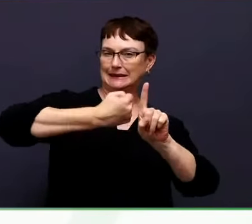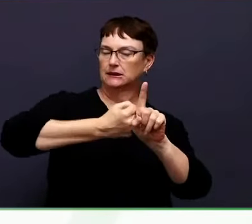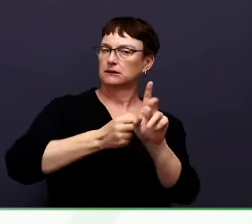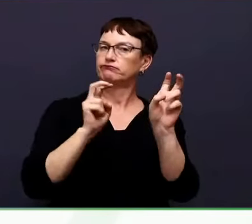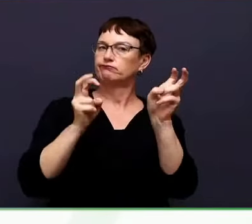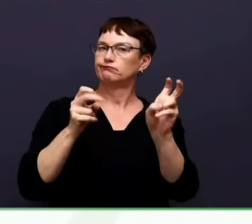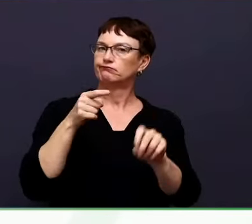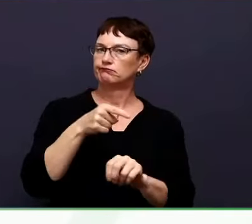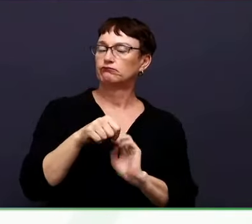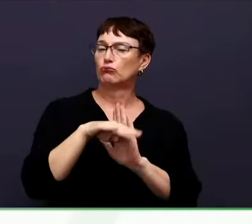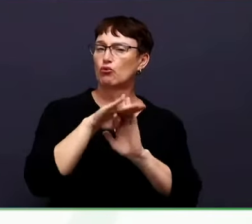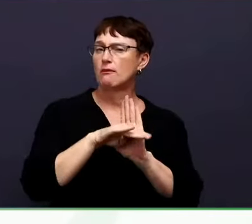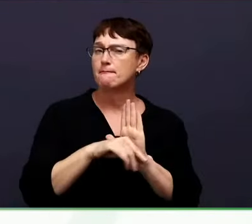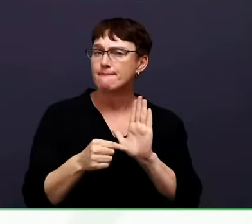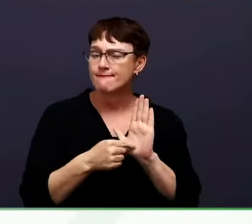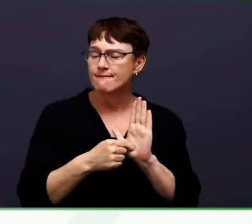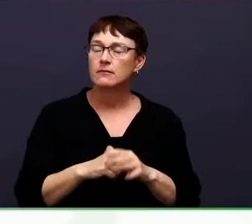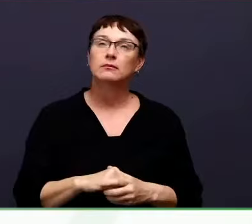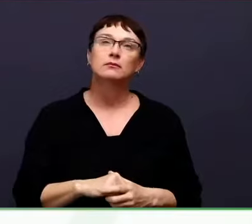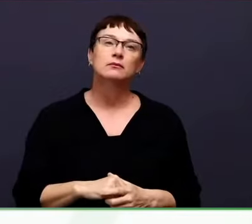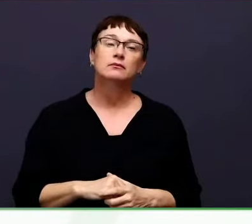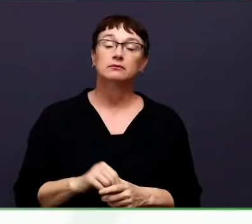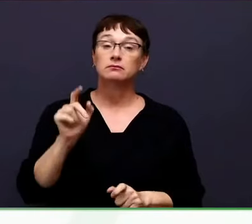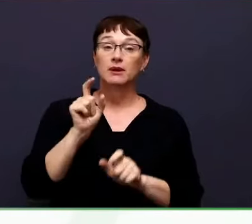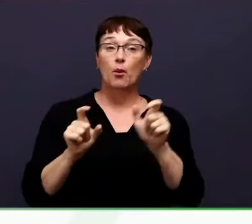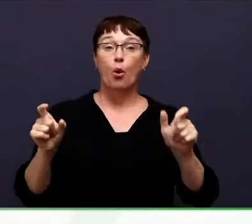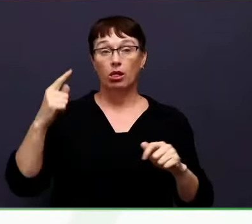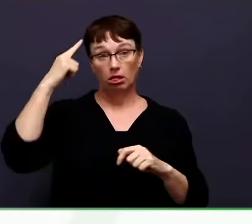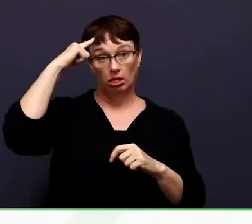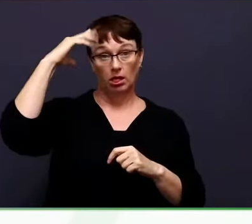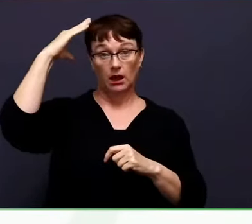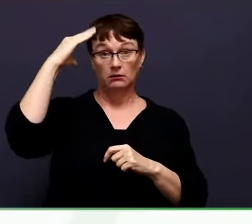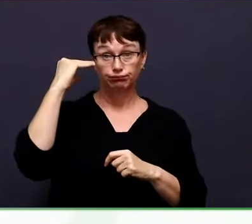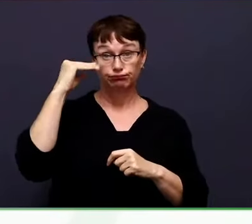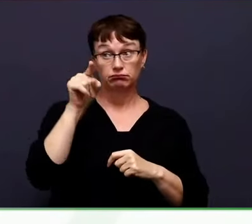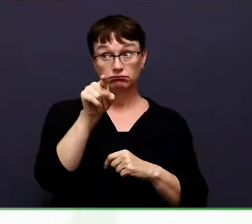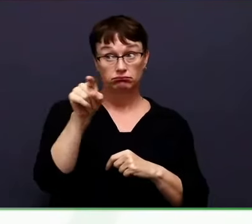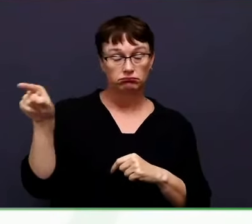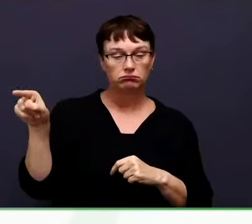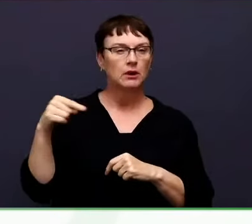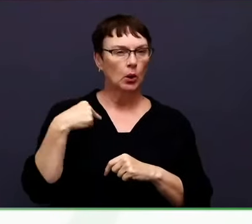of people with intellect or disability made up of 10 regional